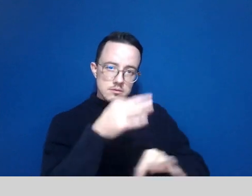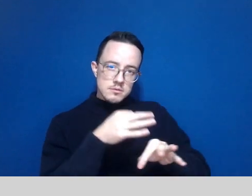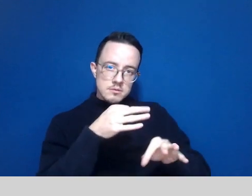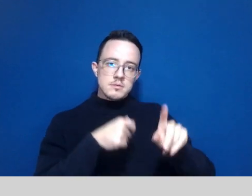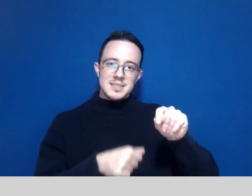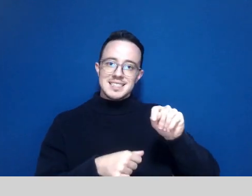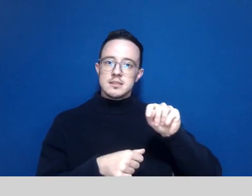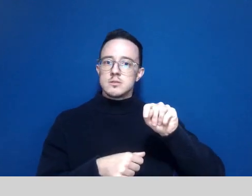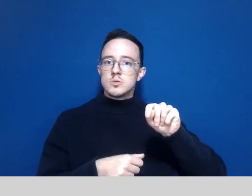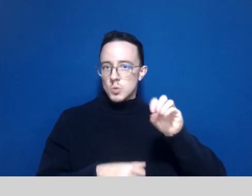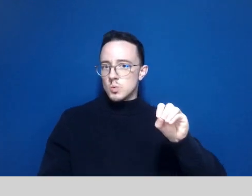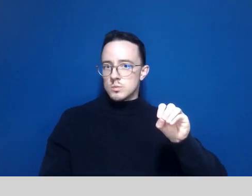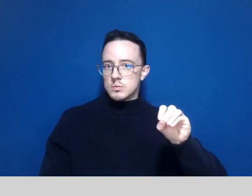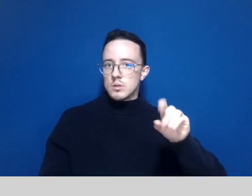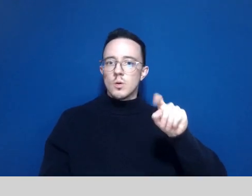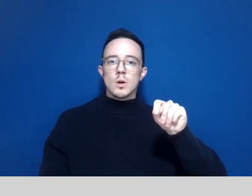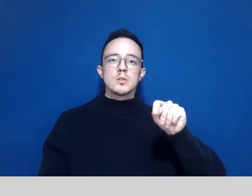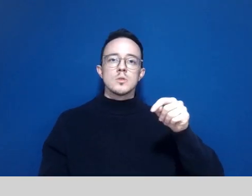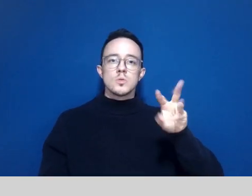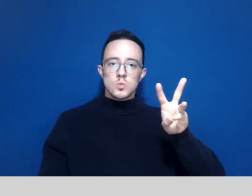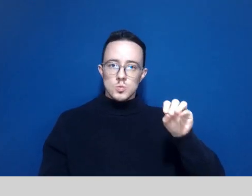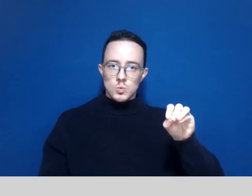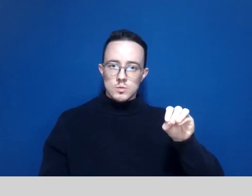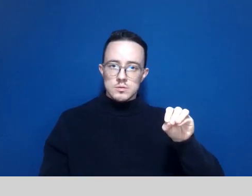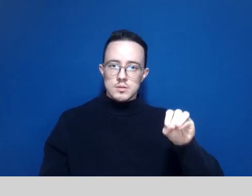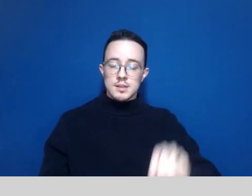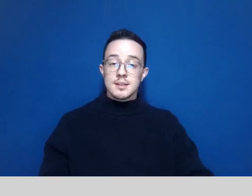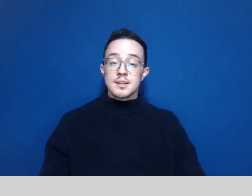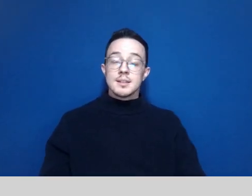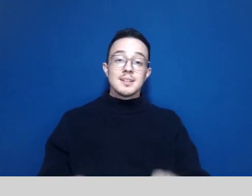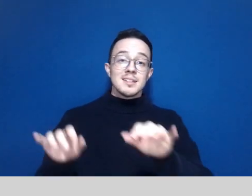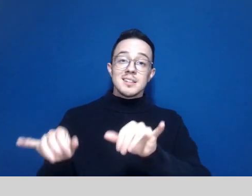it always wants to correct it to Scott handsome man.